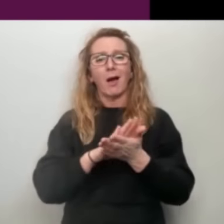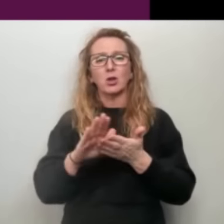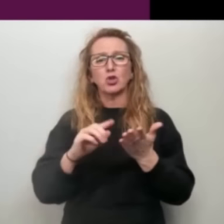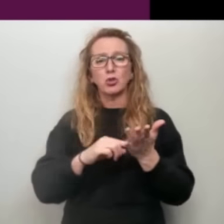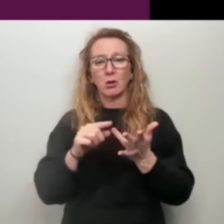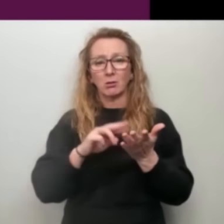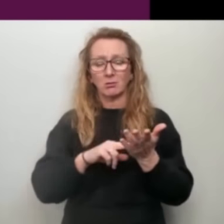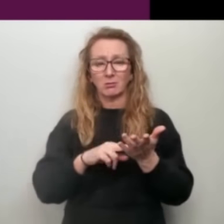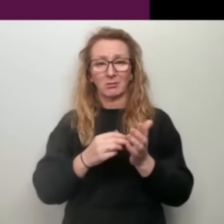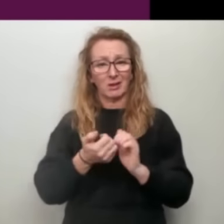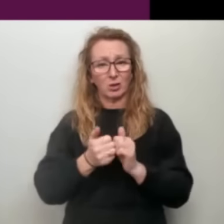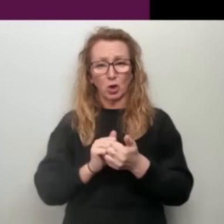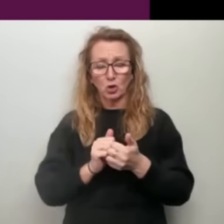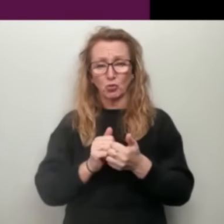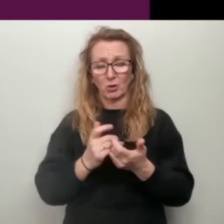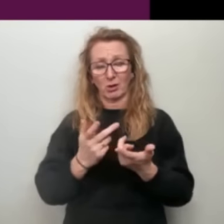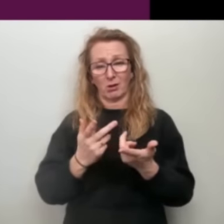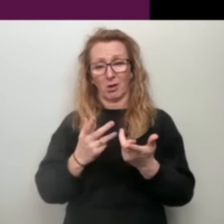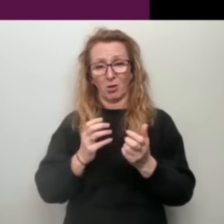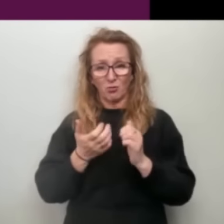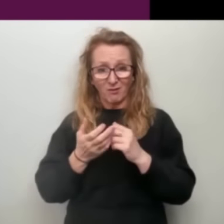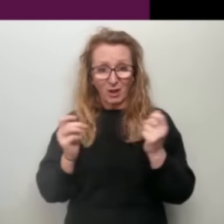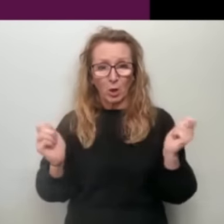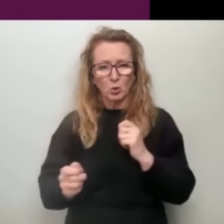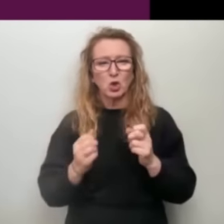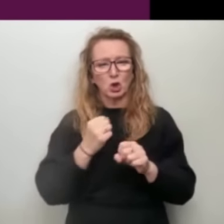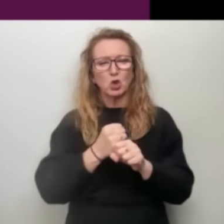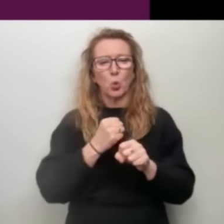was a purely Georgian affair, which is interesting